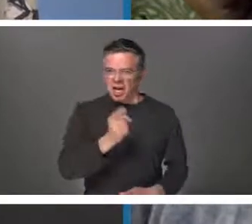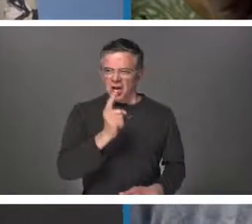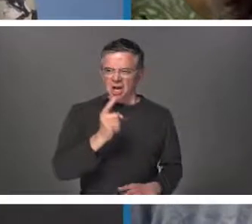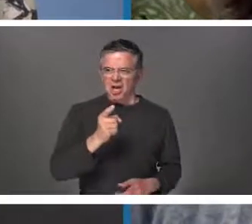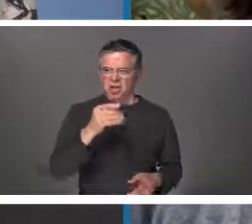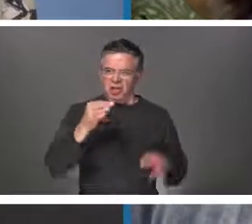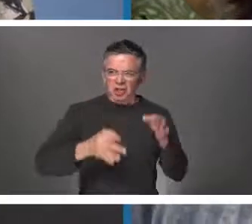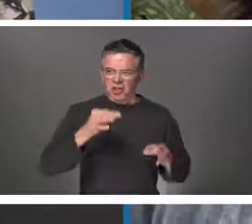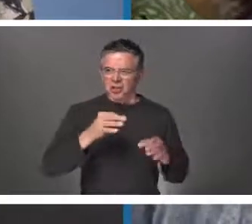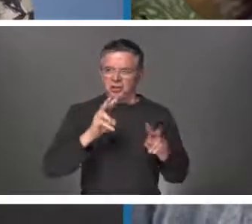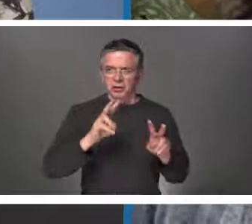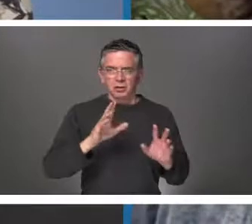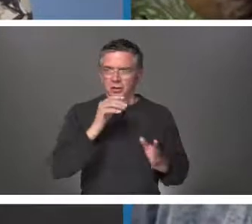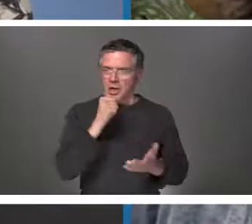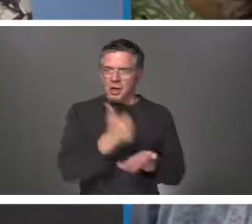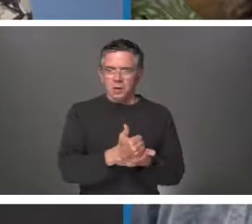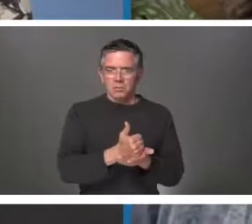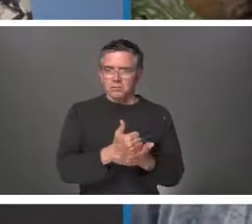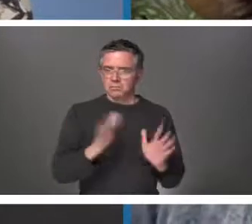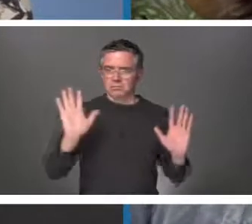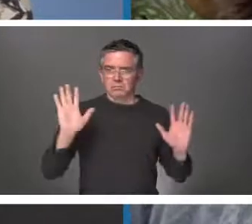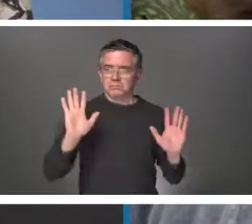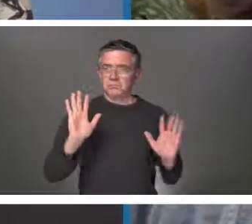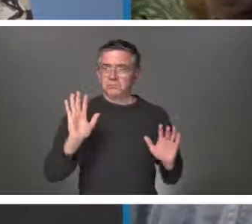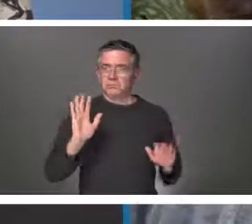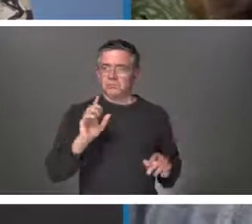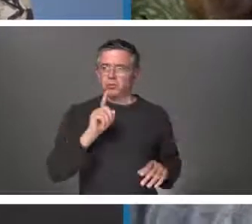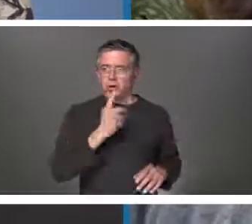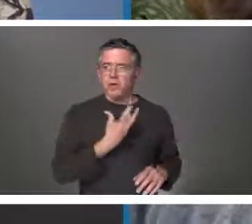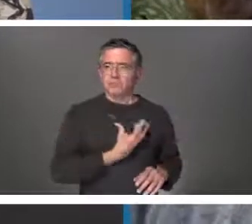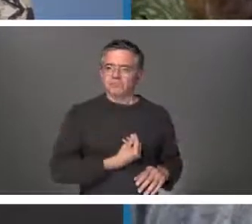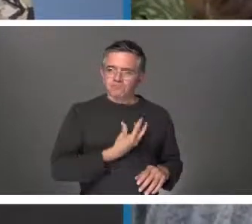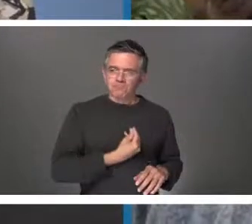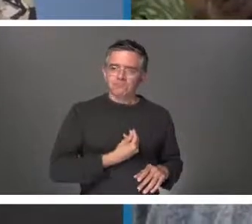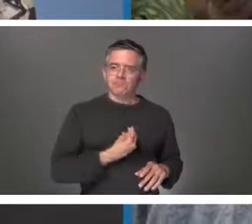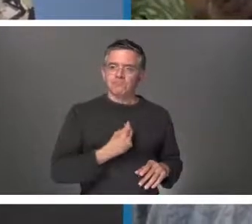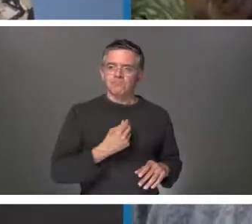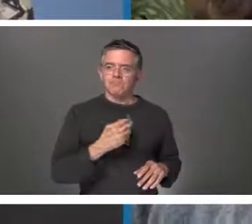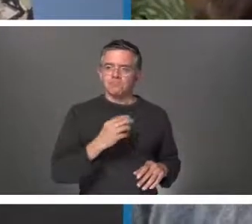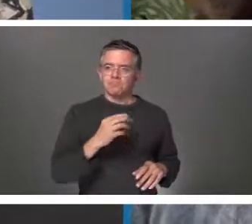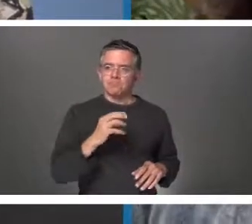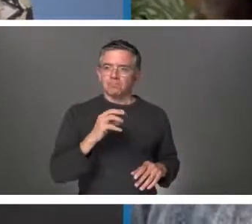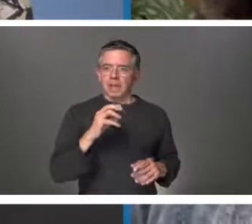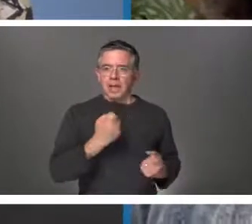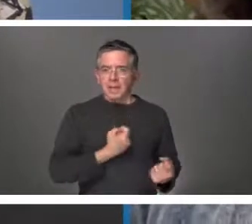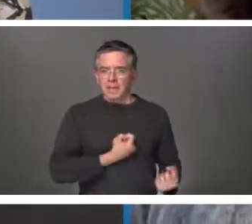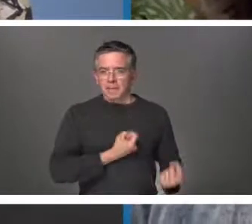Understanding, empathy, and compassion do. And while I work in public health